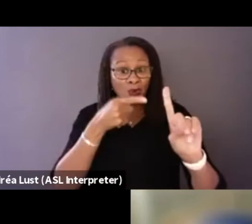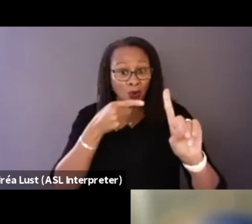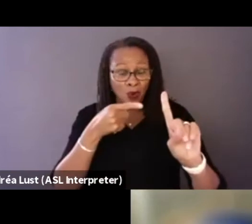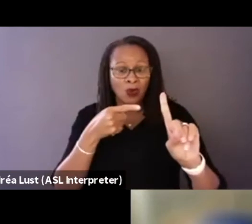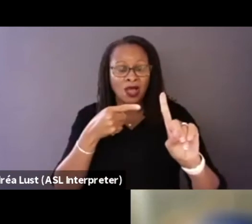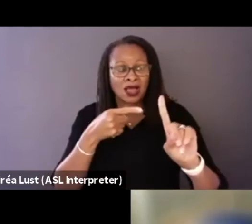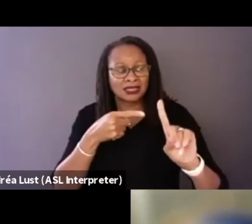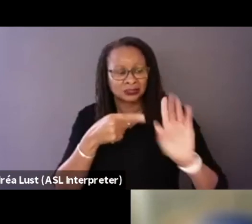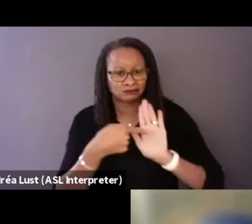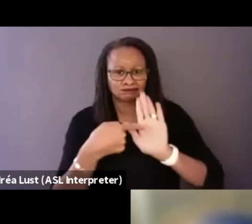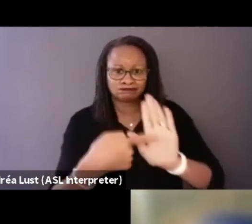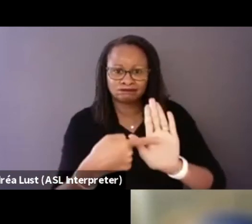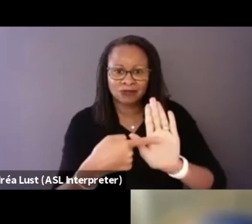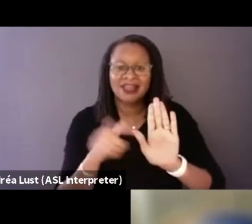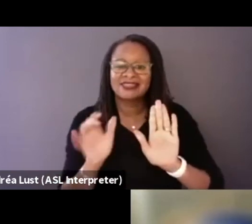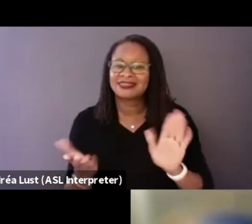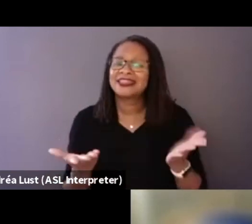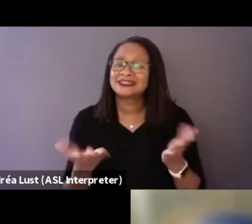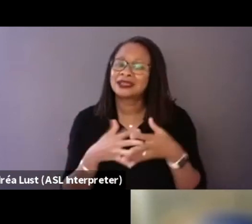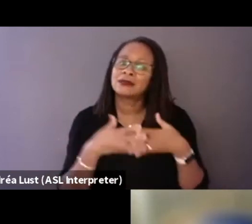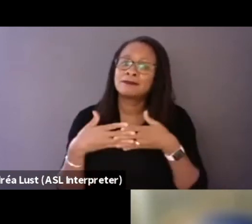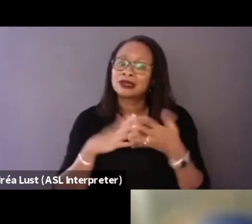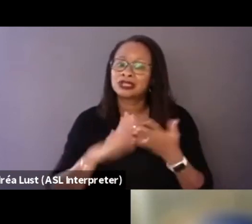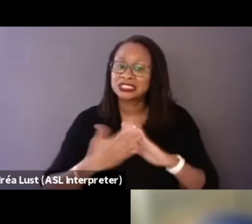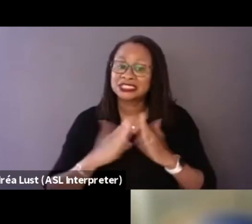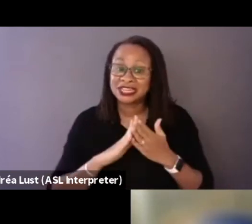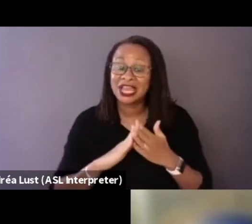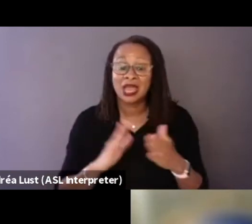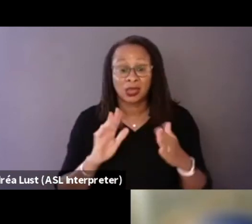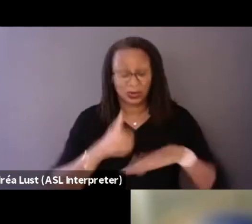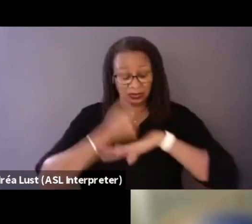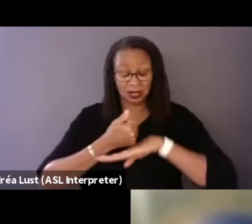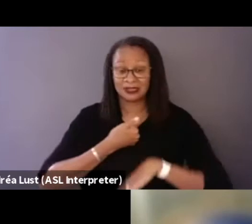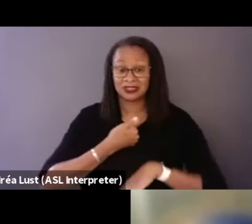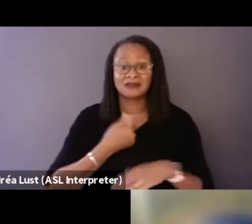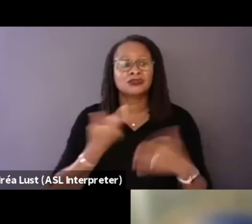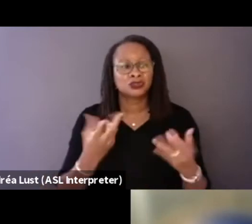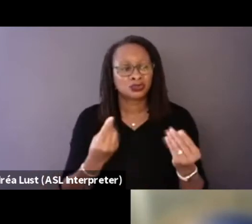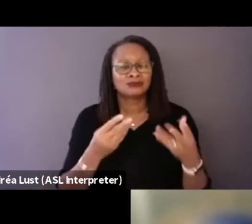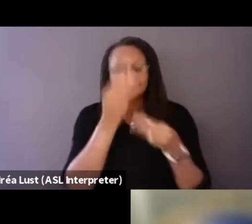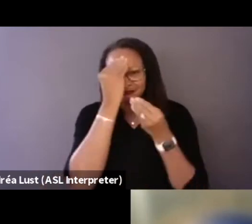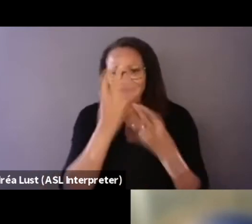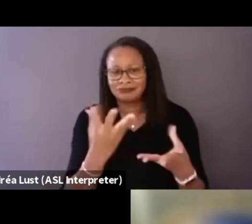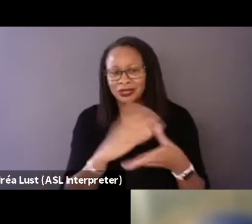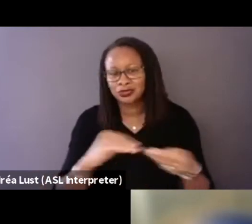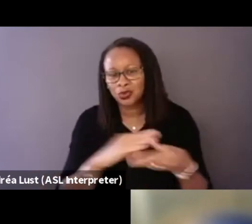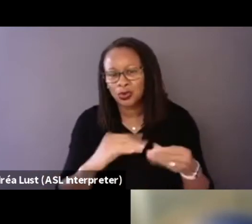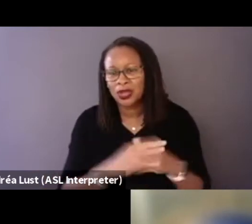And in that sense, we were able to position ourselves to tell this story, but really it was just so much about